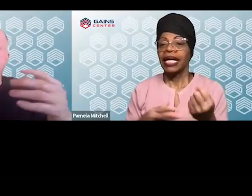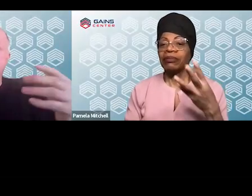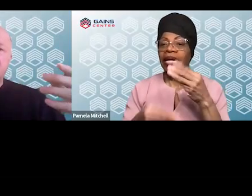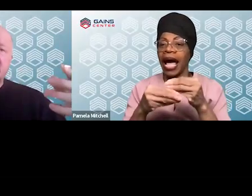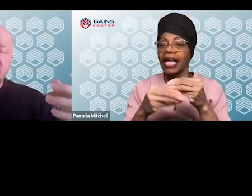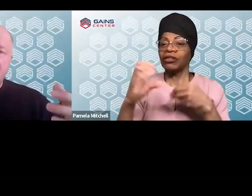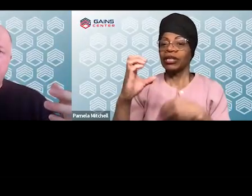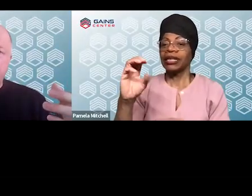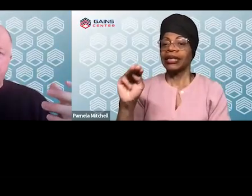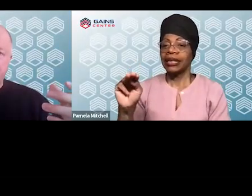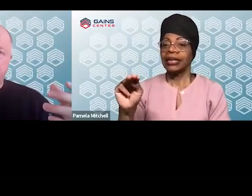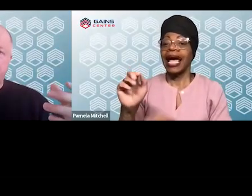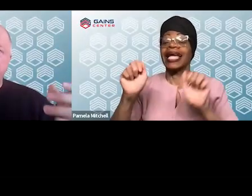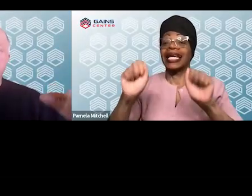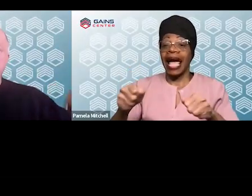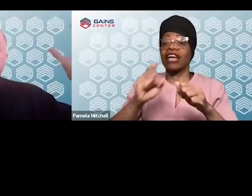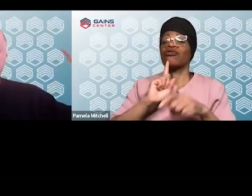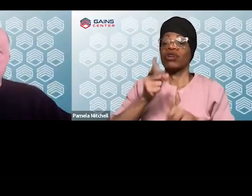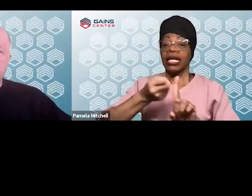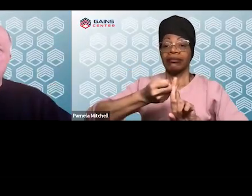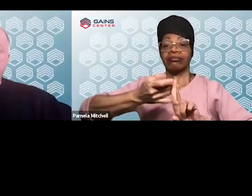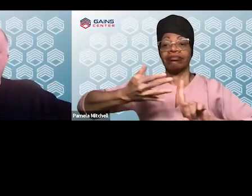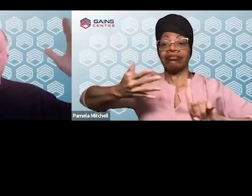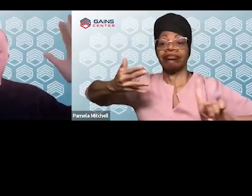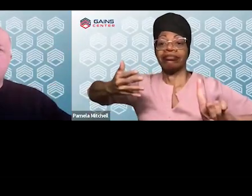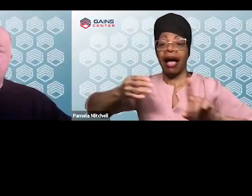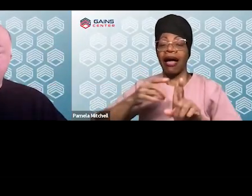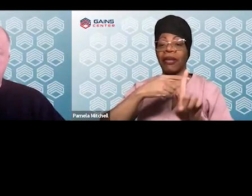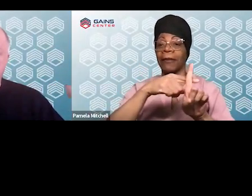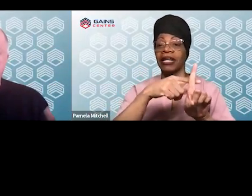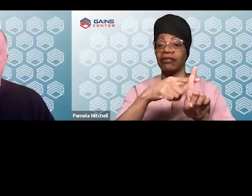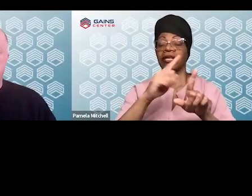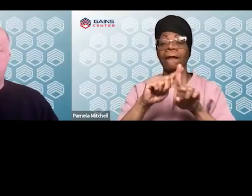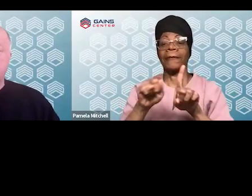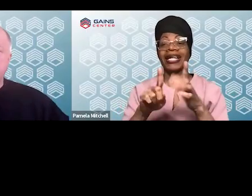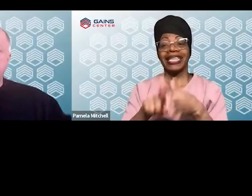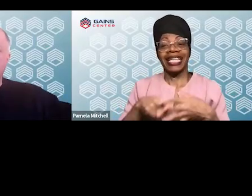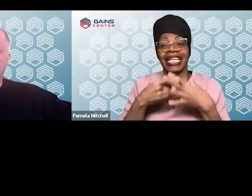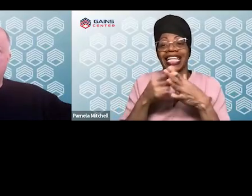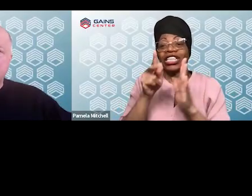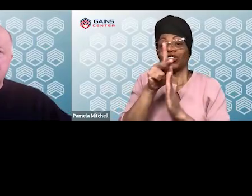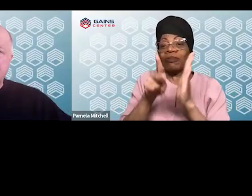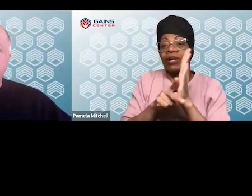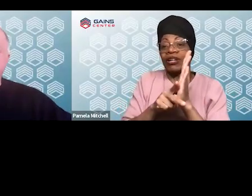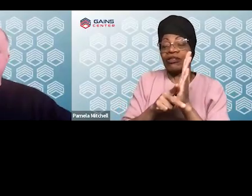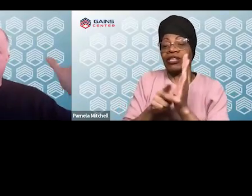and can extend the benefits of it. But the initial period of getting drug use stopped